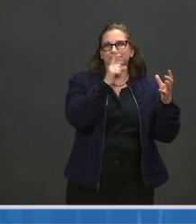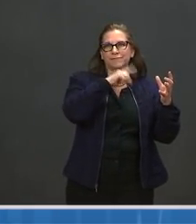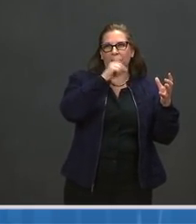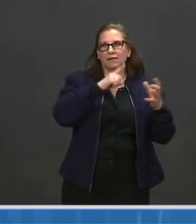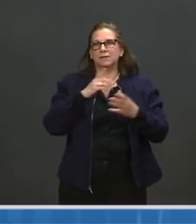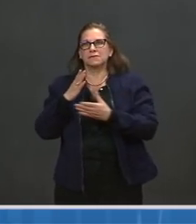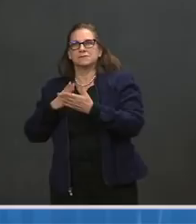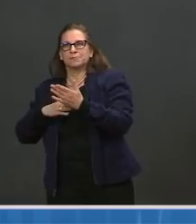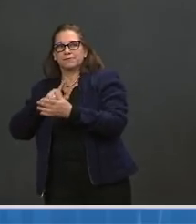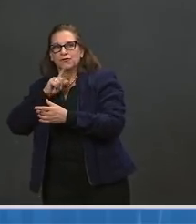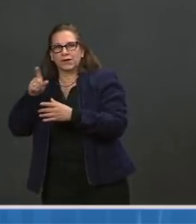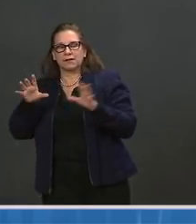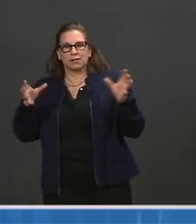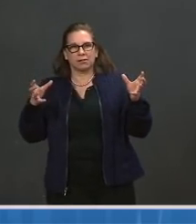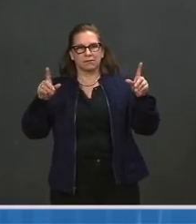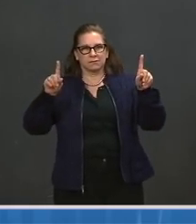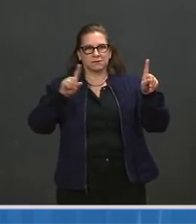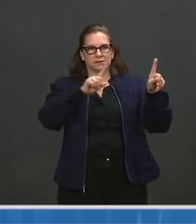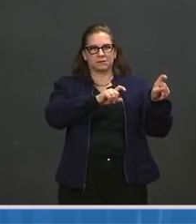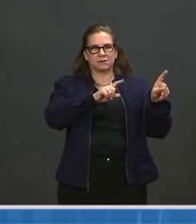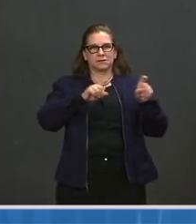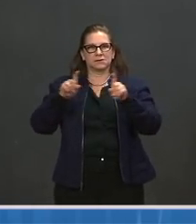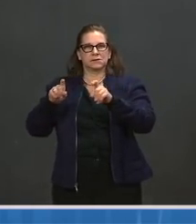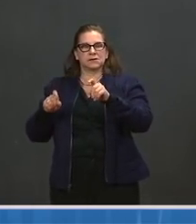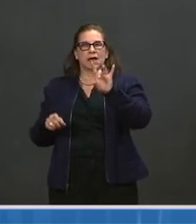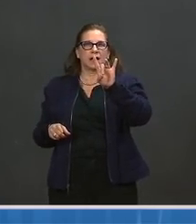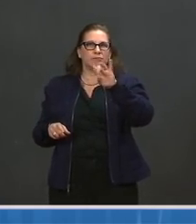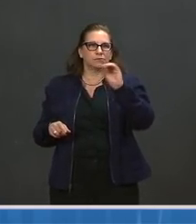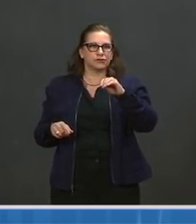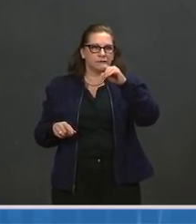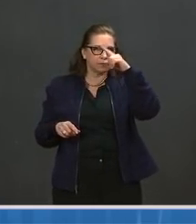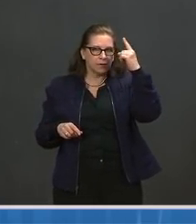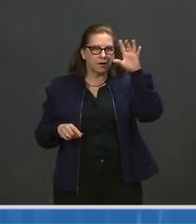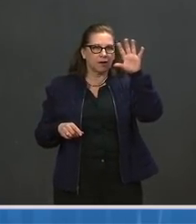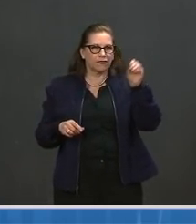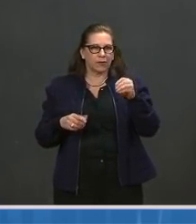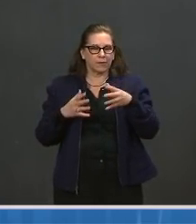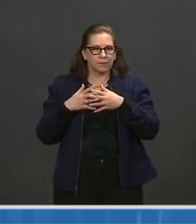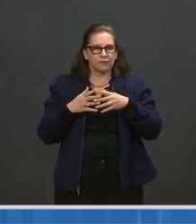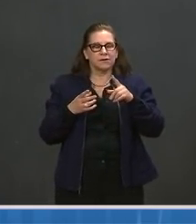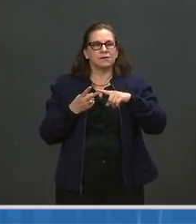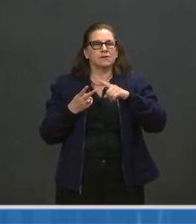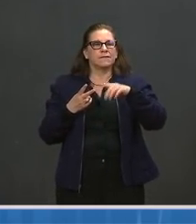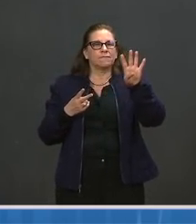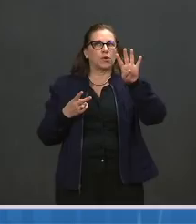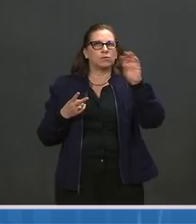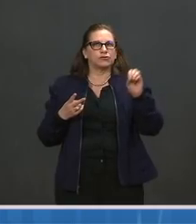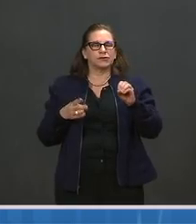Black/African American, and 4 percent Native Americans, including American Indians and Native Alaskans